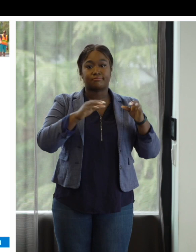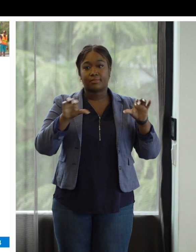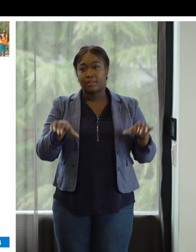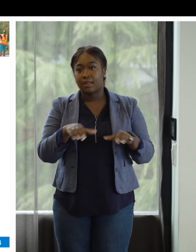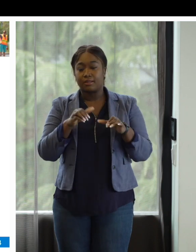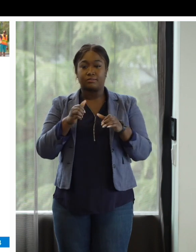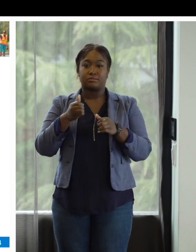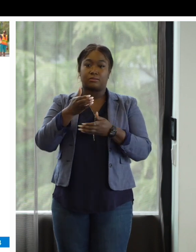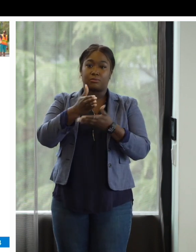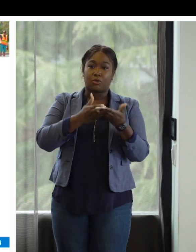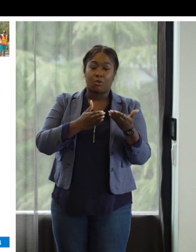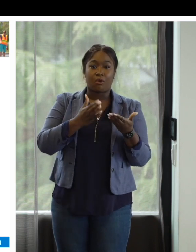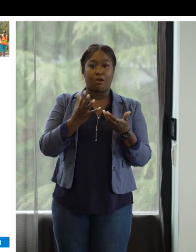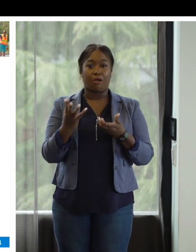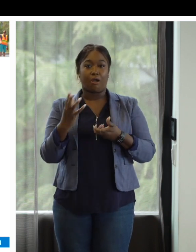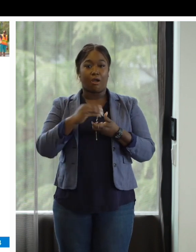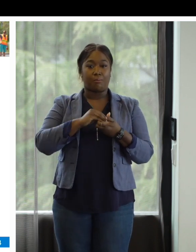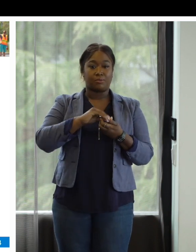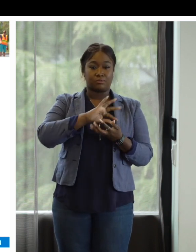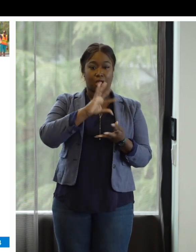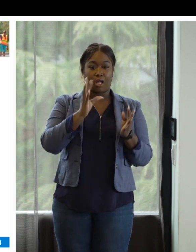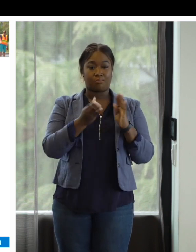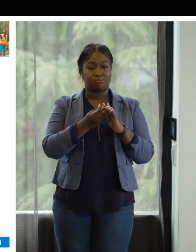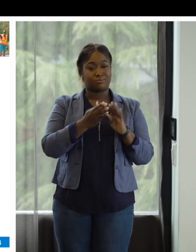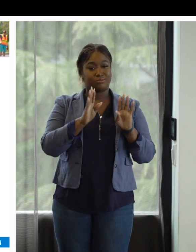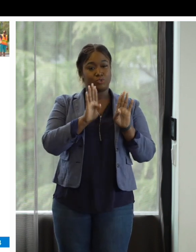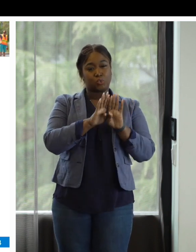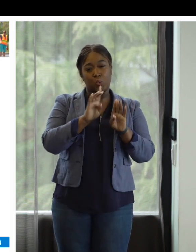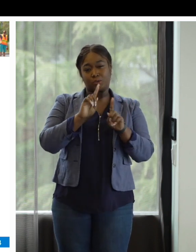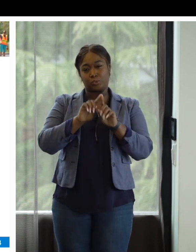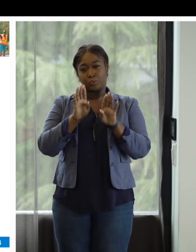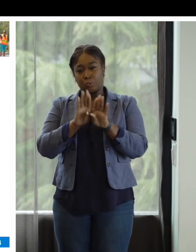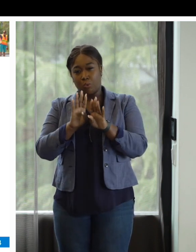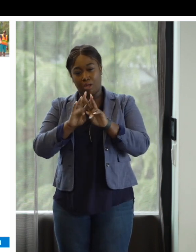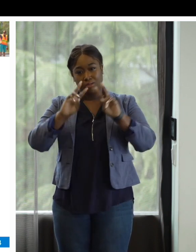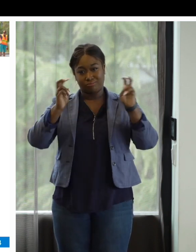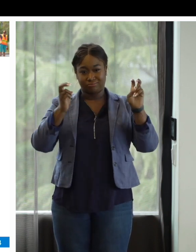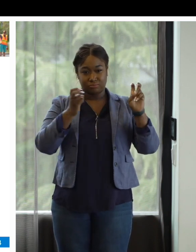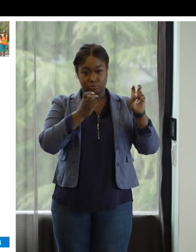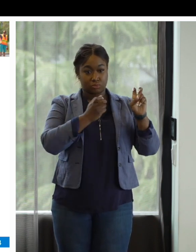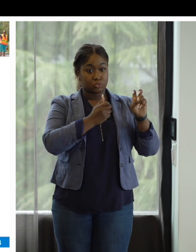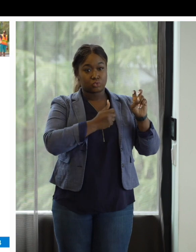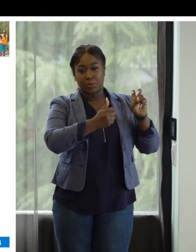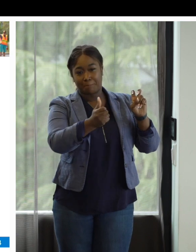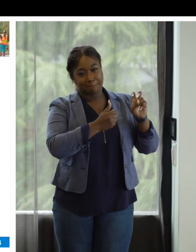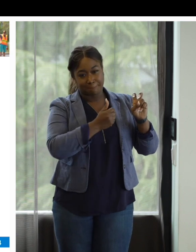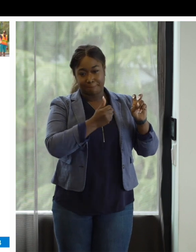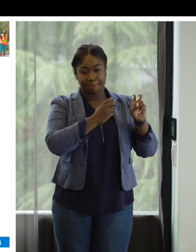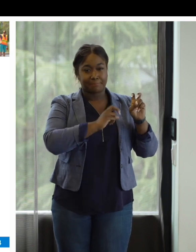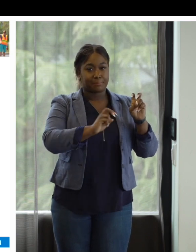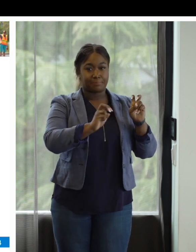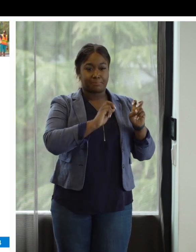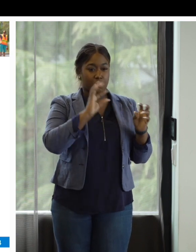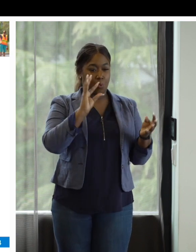door to door or a trip without any gaps. Between that. And